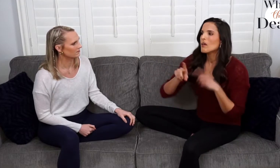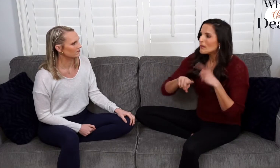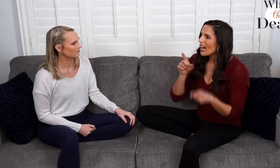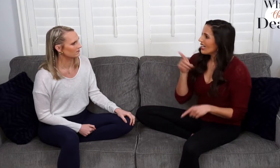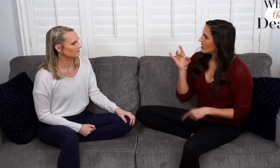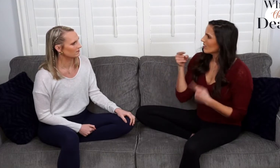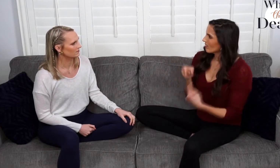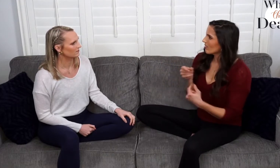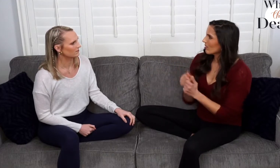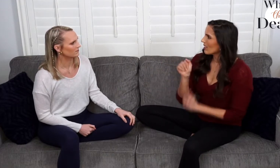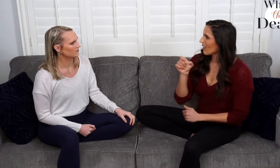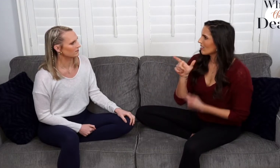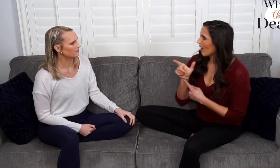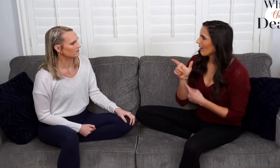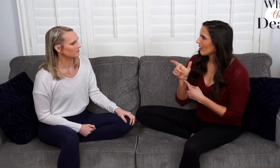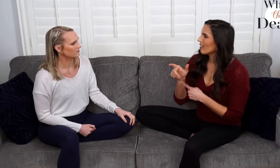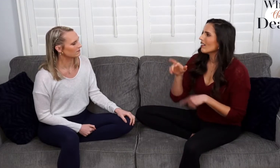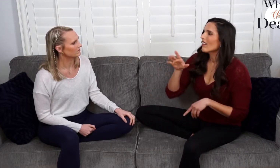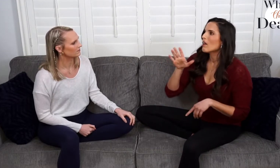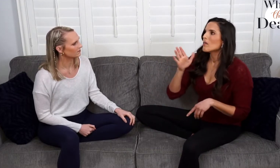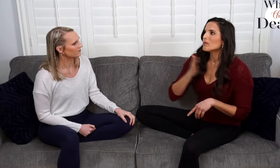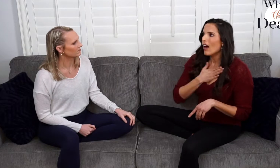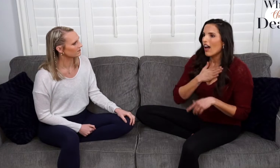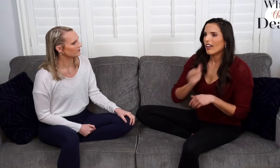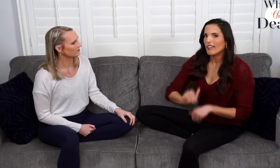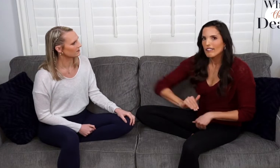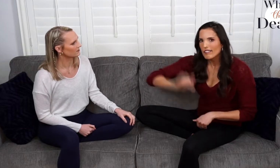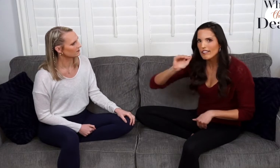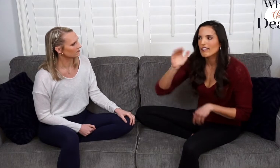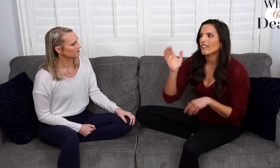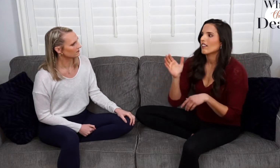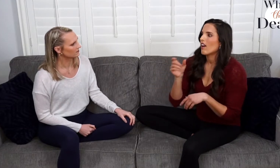times with, but I did struggle with ASL more. Growing